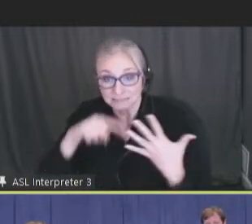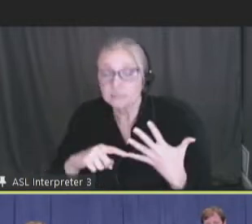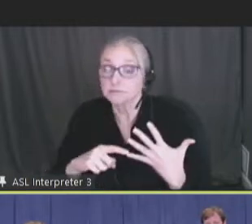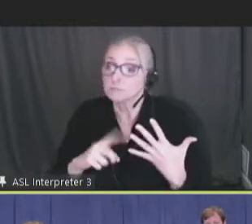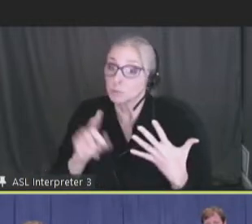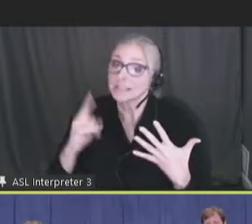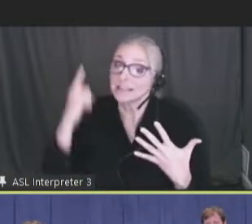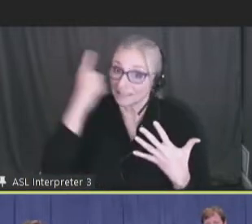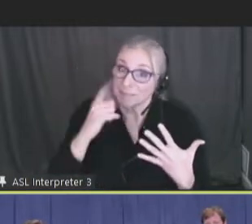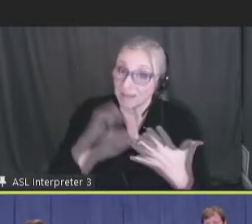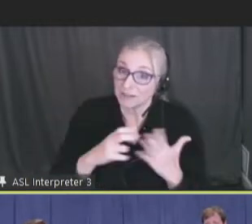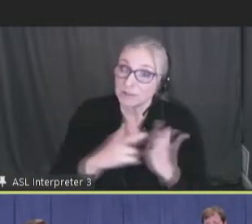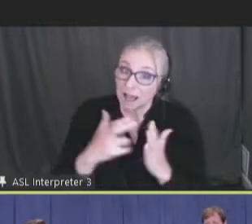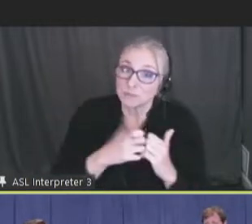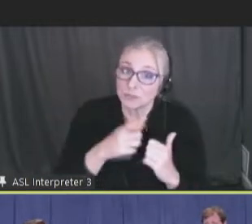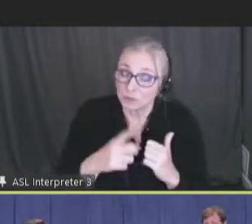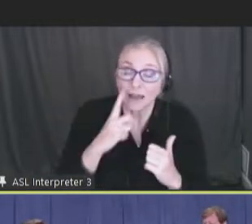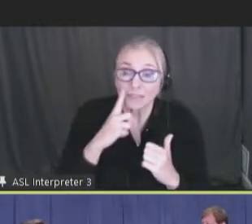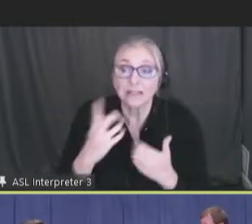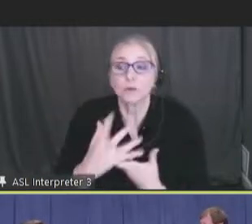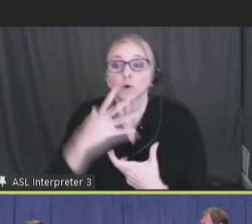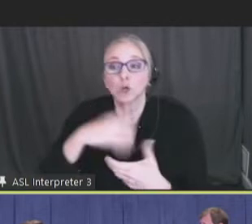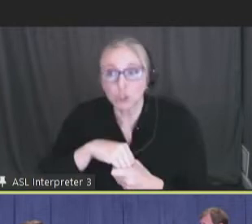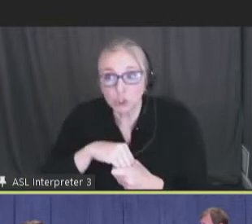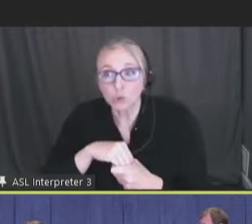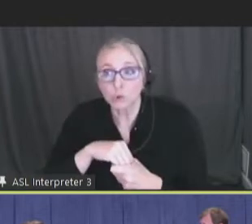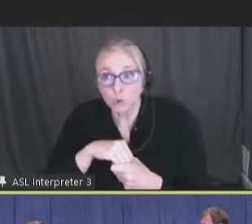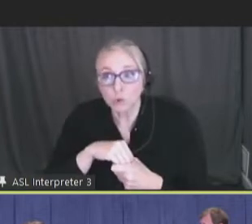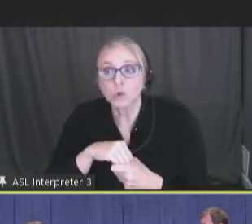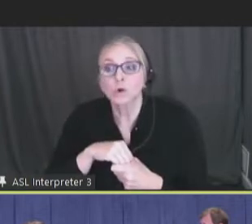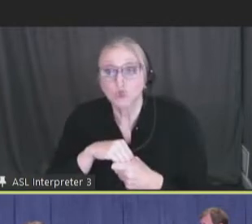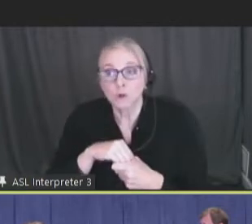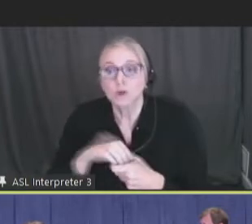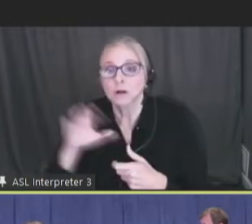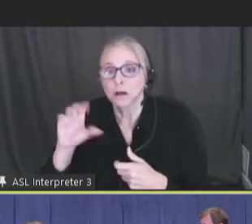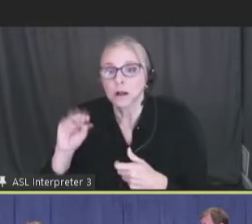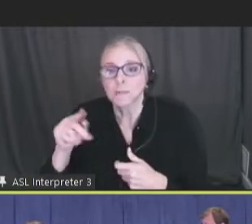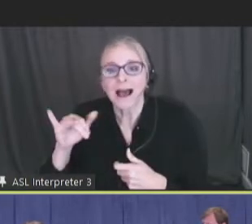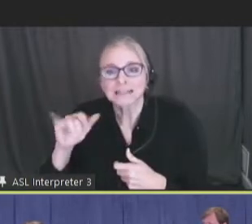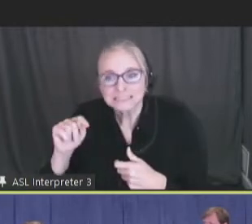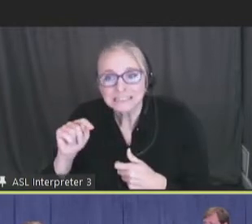honestly. And I think we'll include not just a composite index around child immunization,